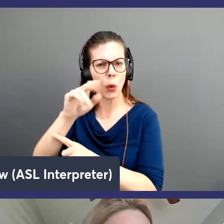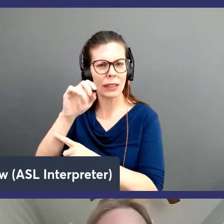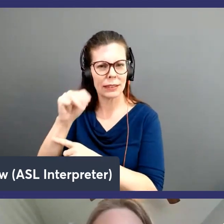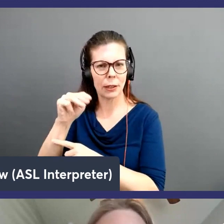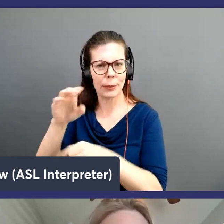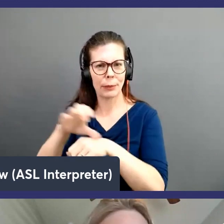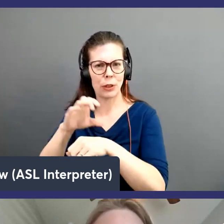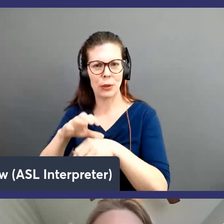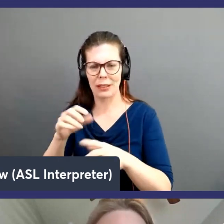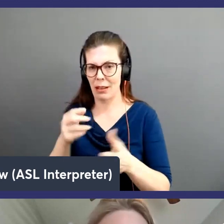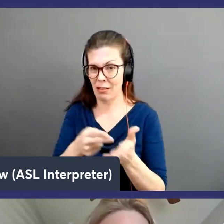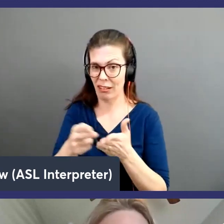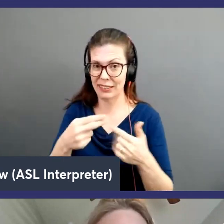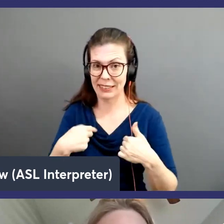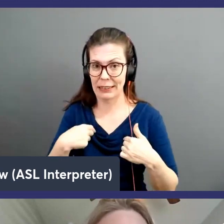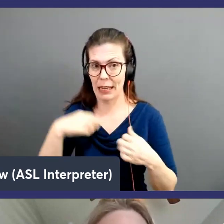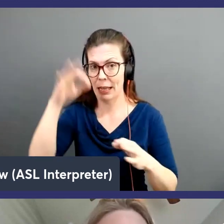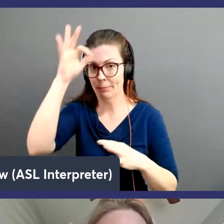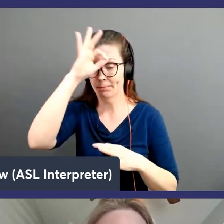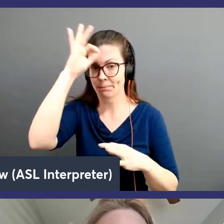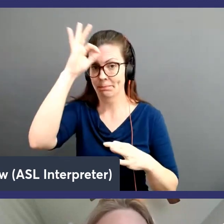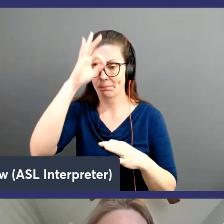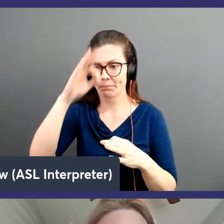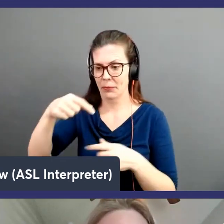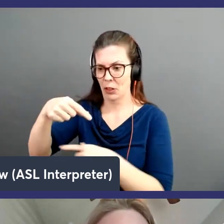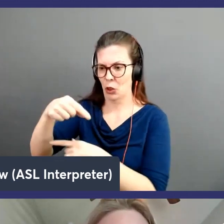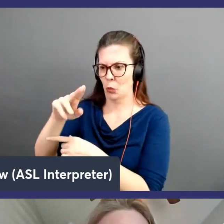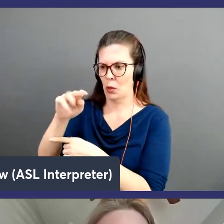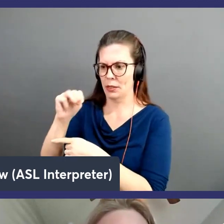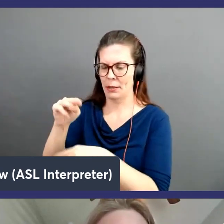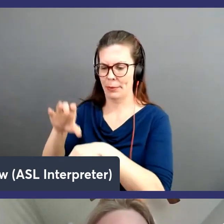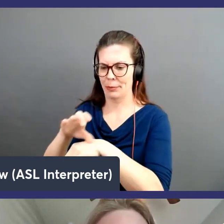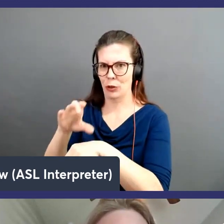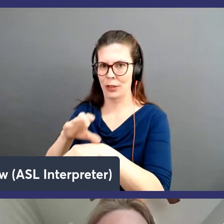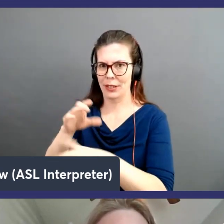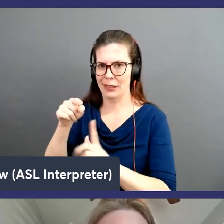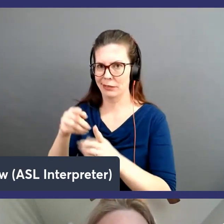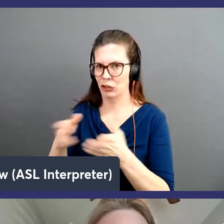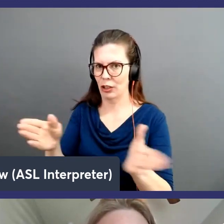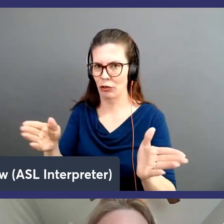about Amazon and quantum computing, or even quantum computing in general.